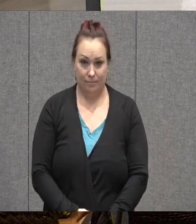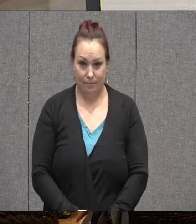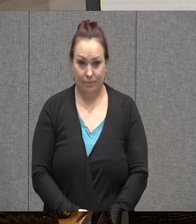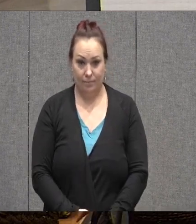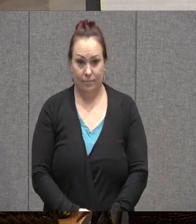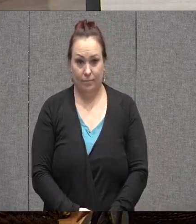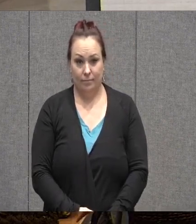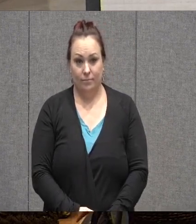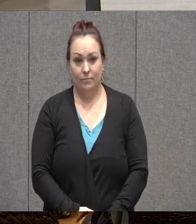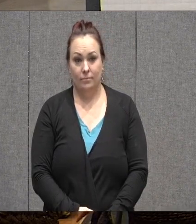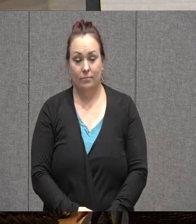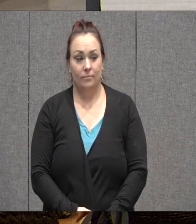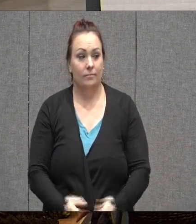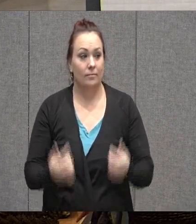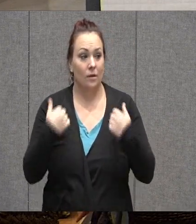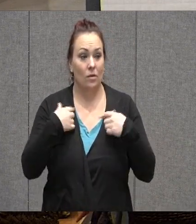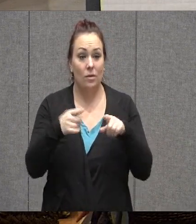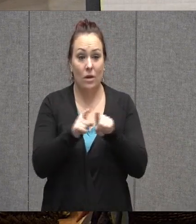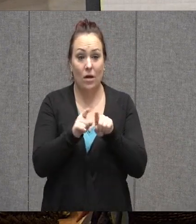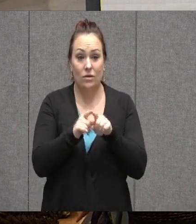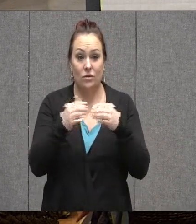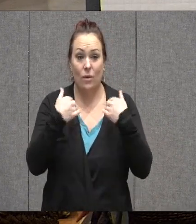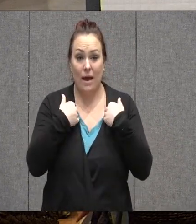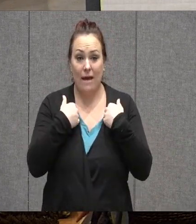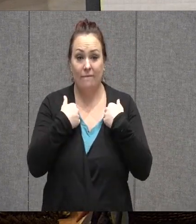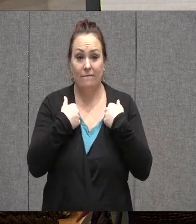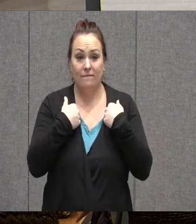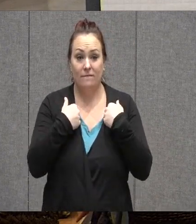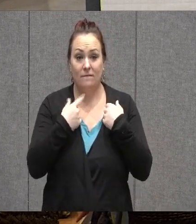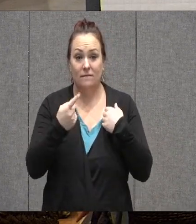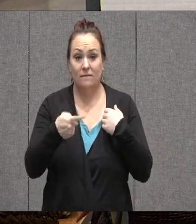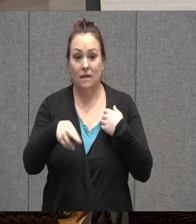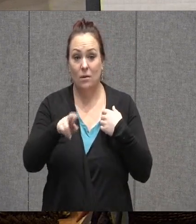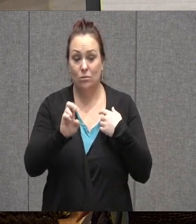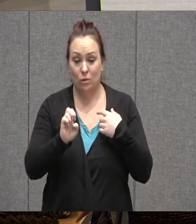Then we also have the prefix dis.